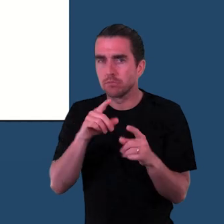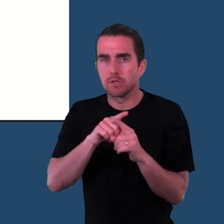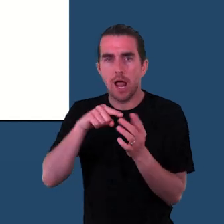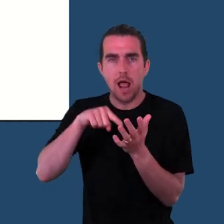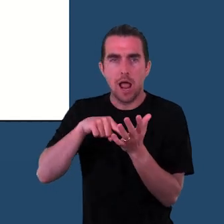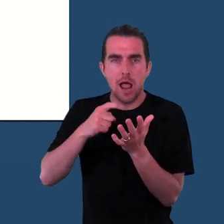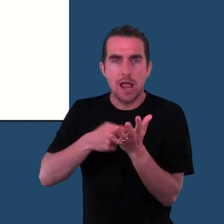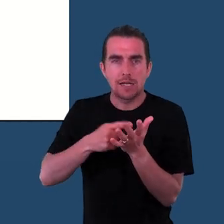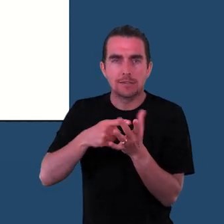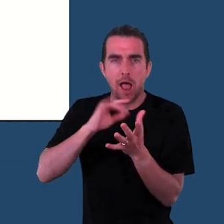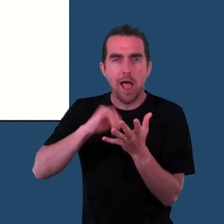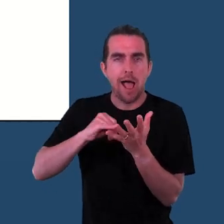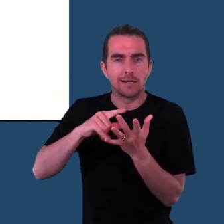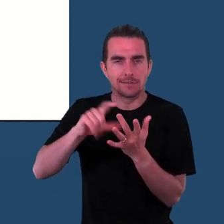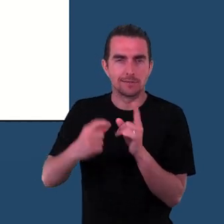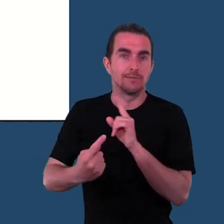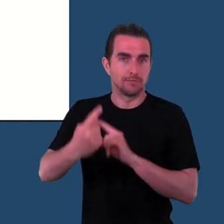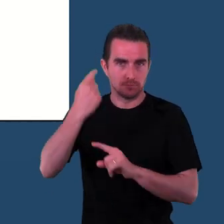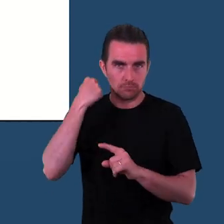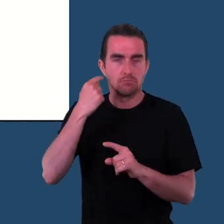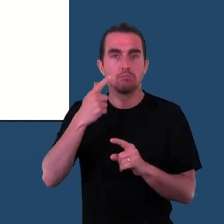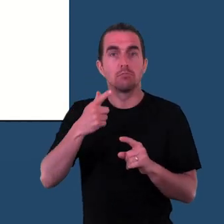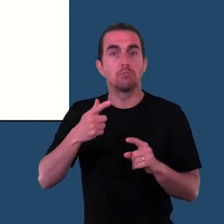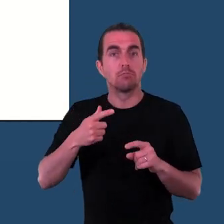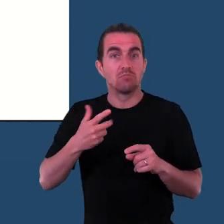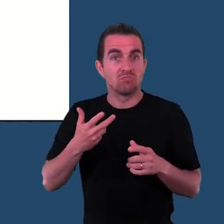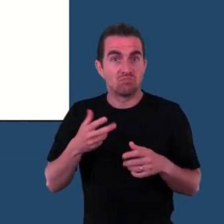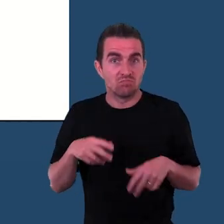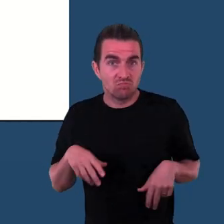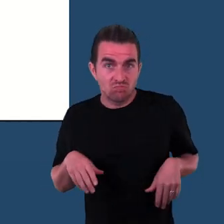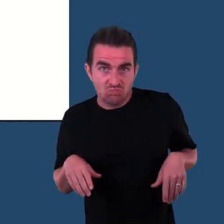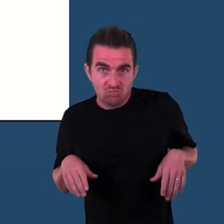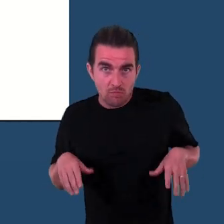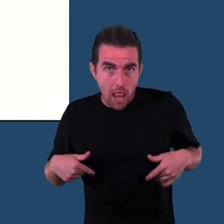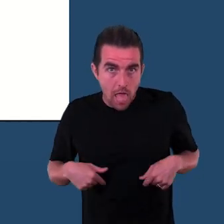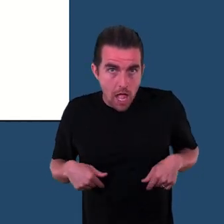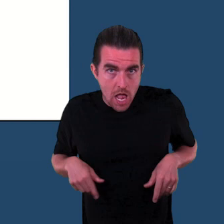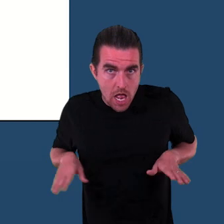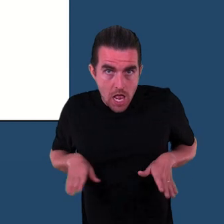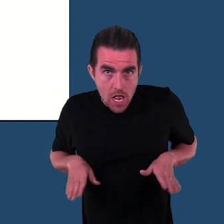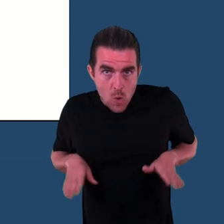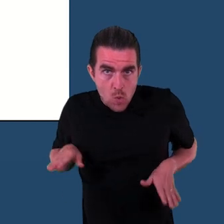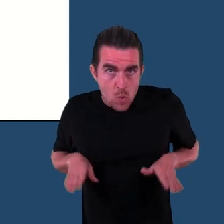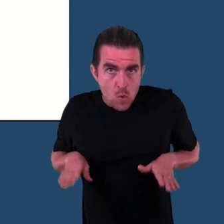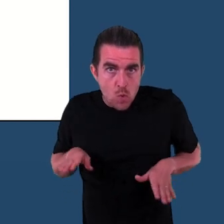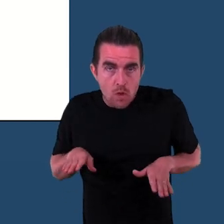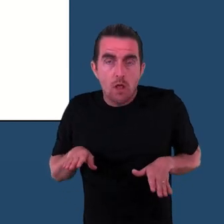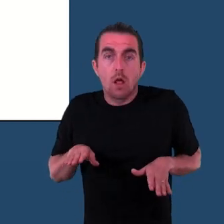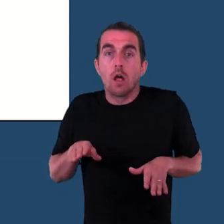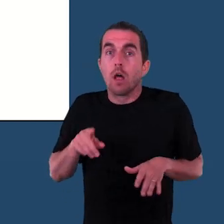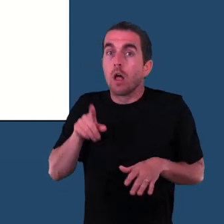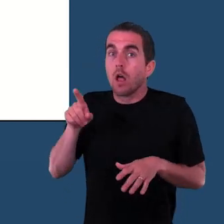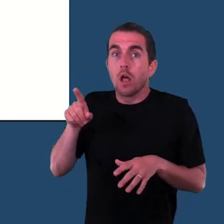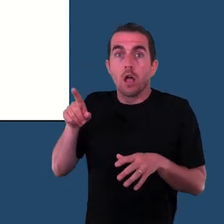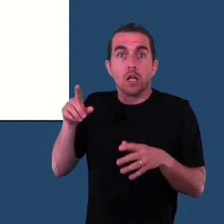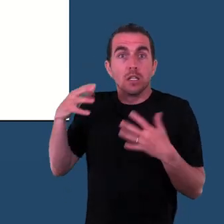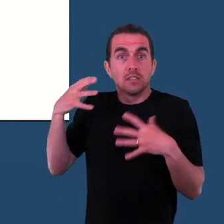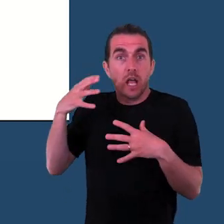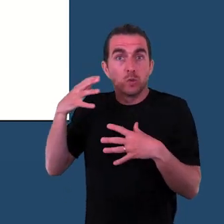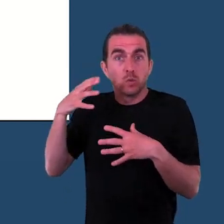in the Triassic. They were also experimenting with legs directly underneath their bodies. And then later on, when the dinosaurs rose to dominance,